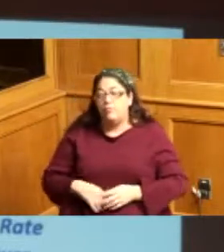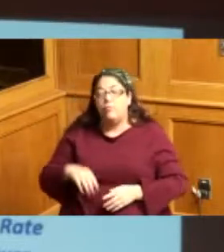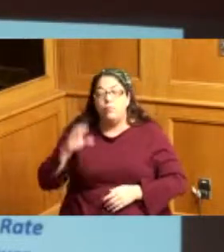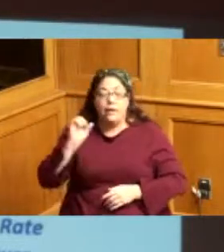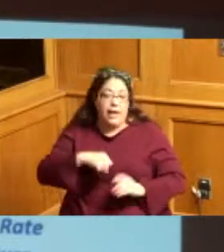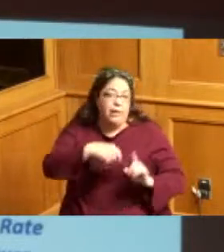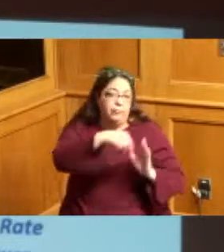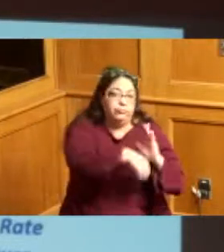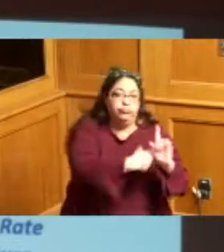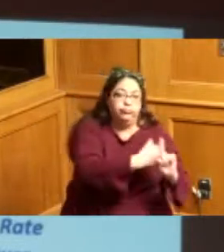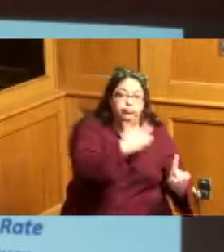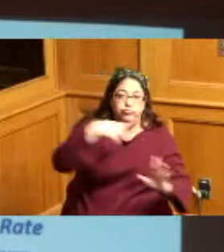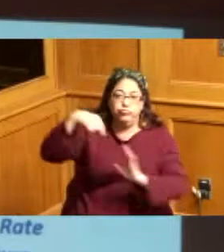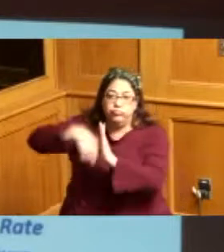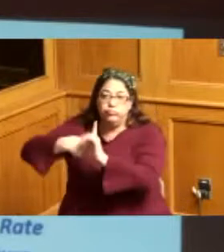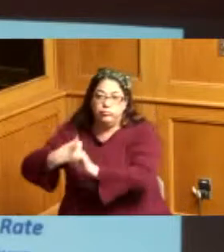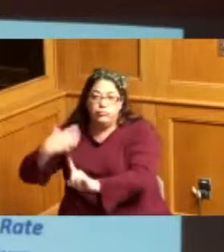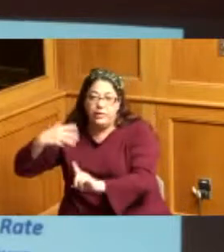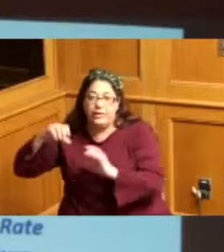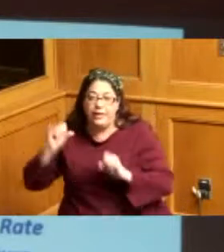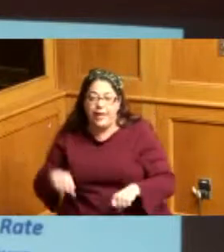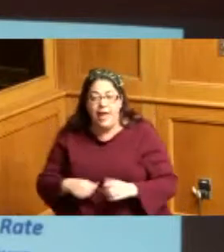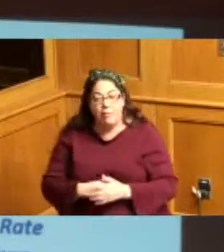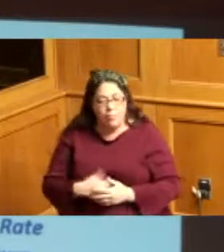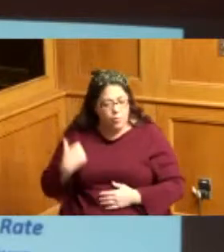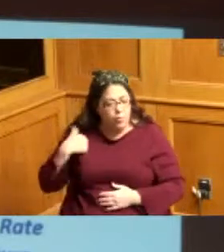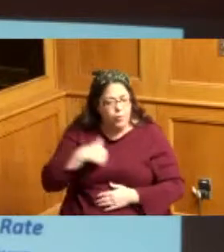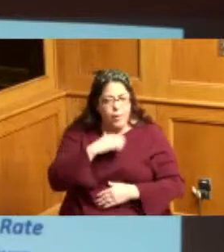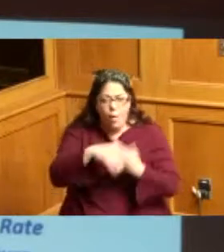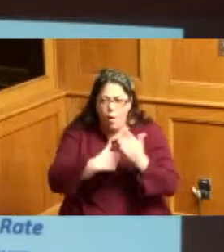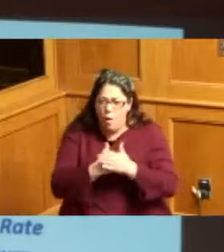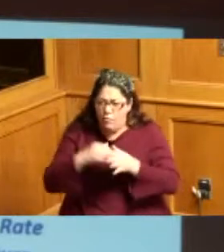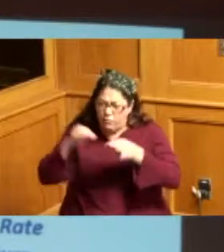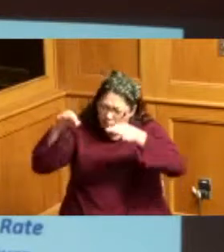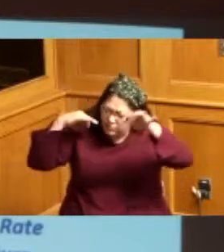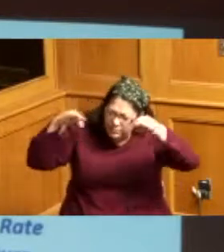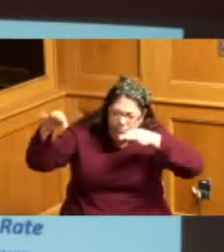we really took this agency and the stakeholder groups through everything that we are going to